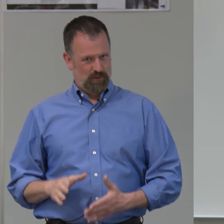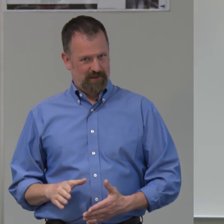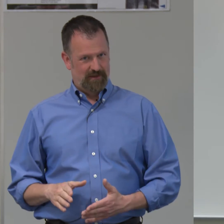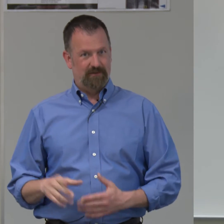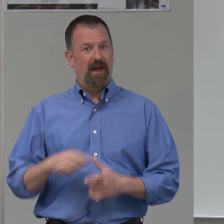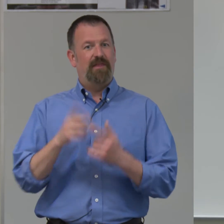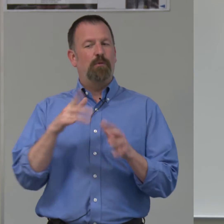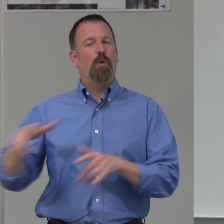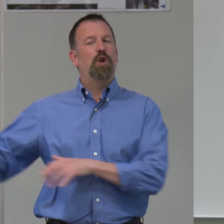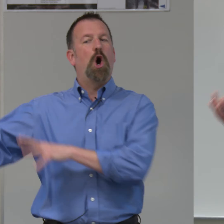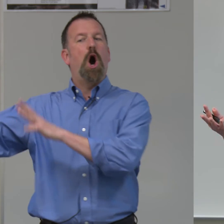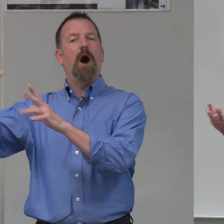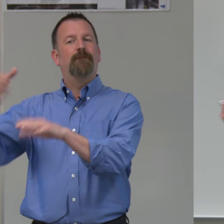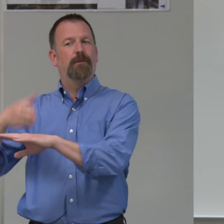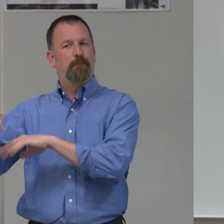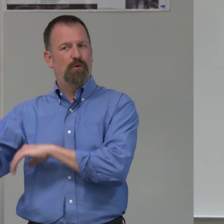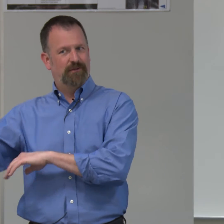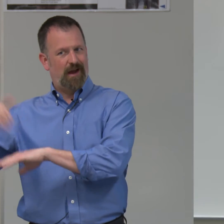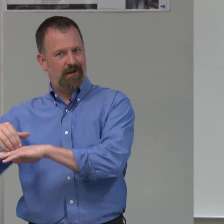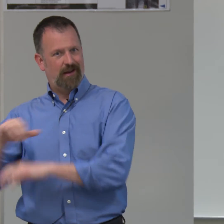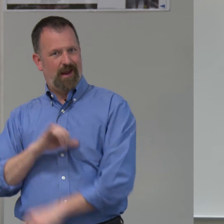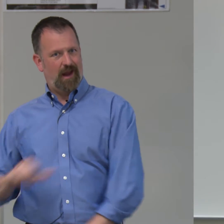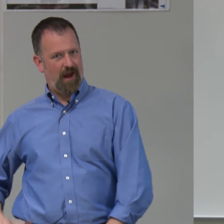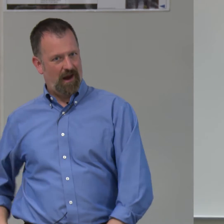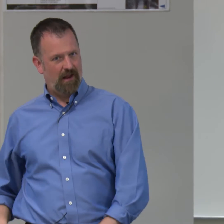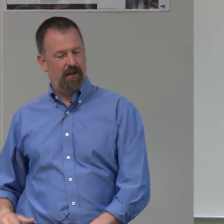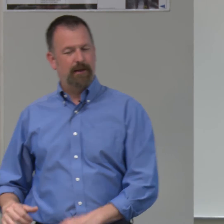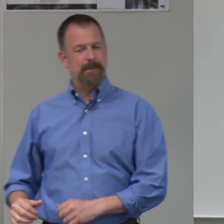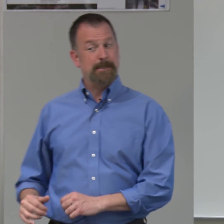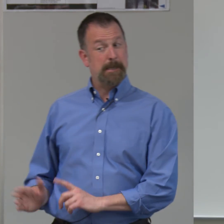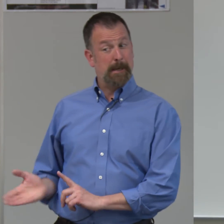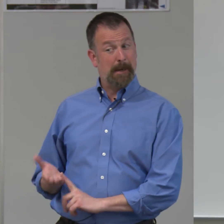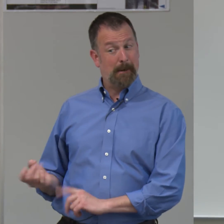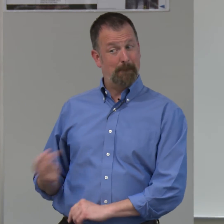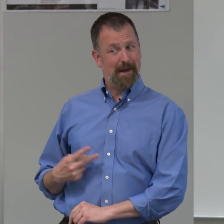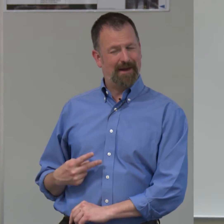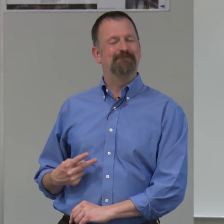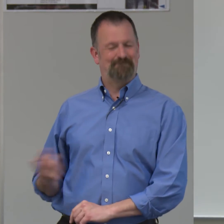who went off and did a postdoc at Yale. I convinced him to come back.